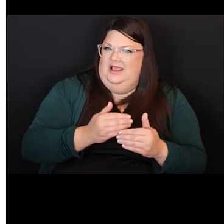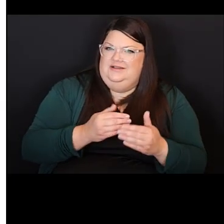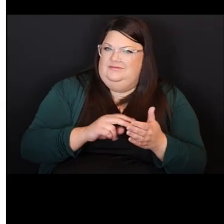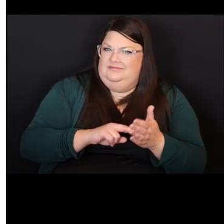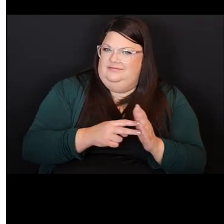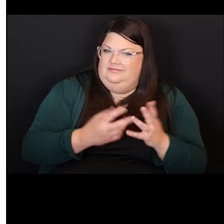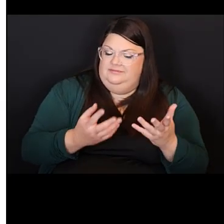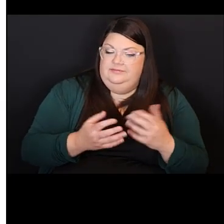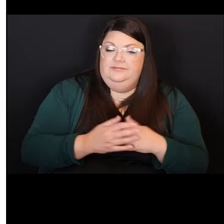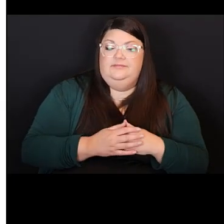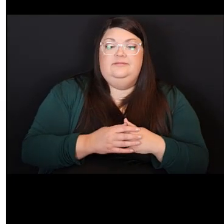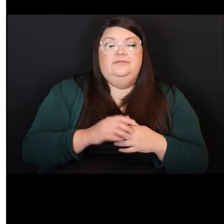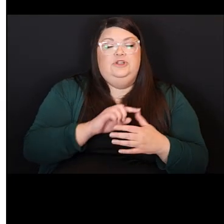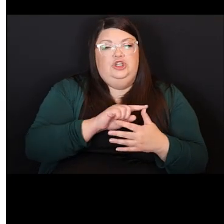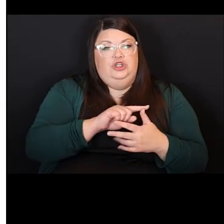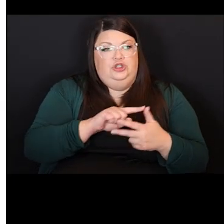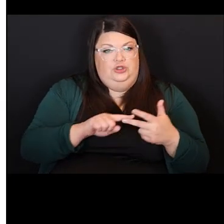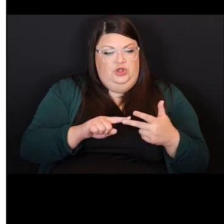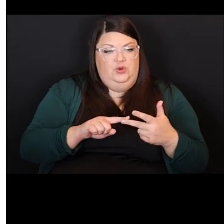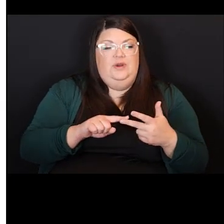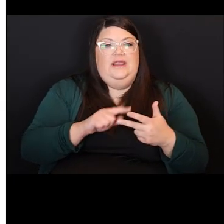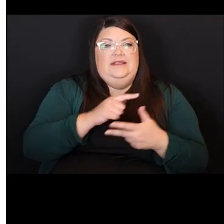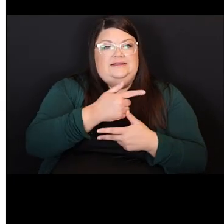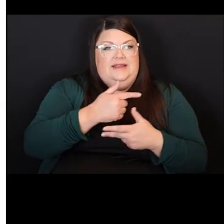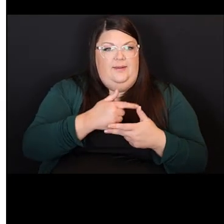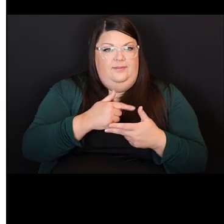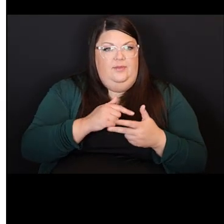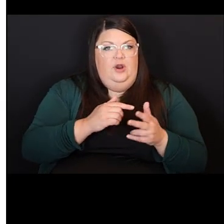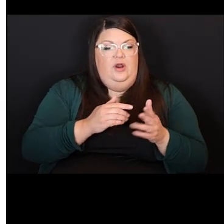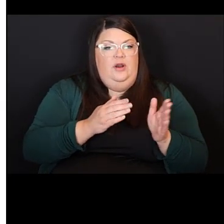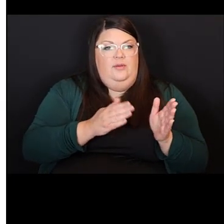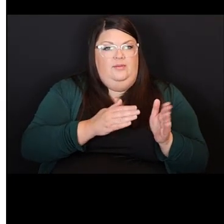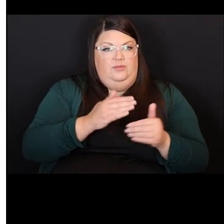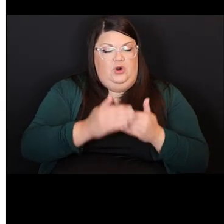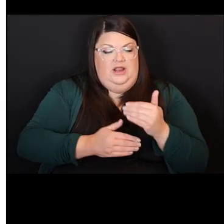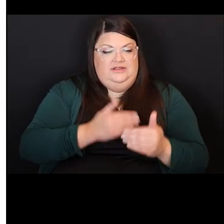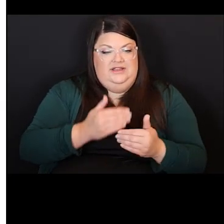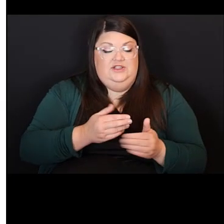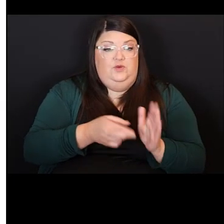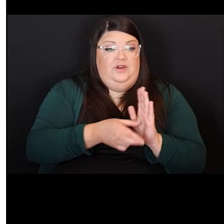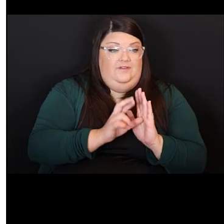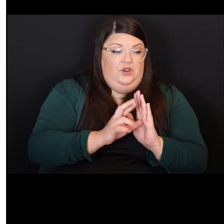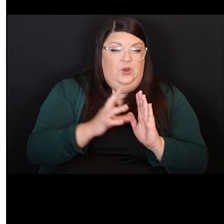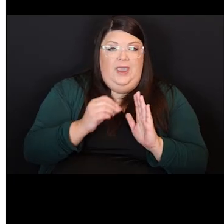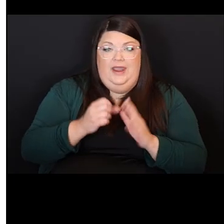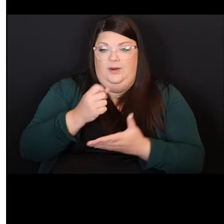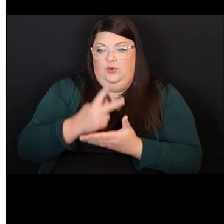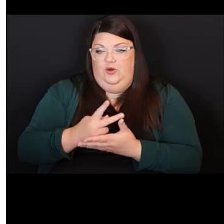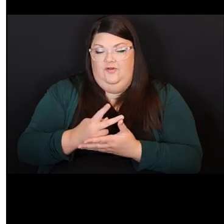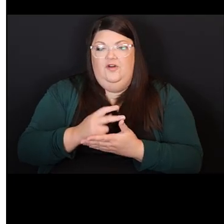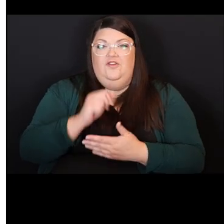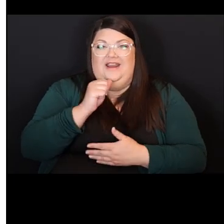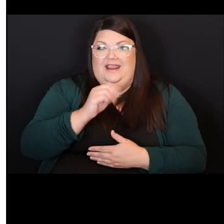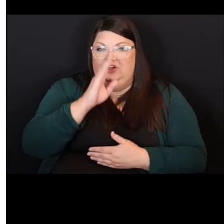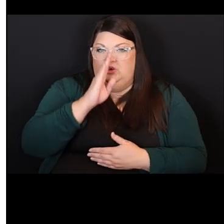The model below shows the 3-step process for review and approval of indirect cost rates.